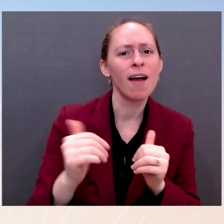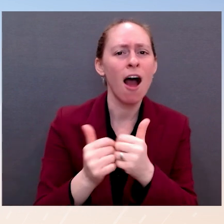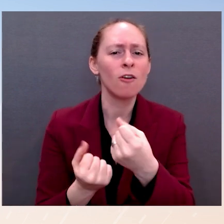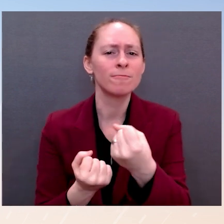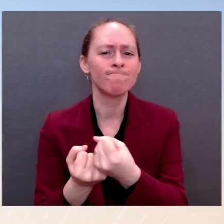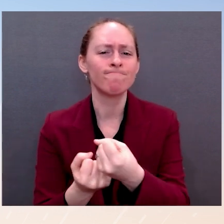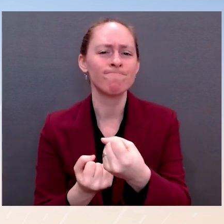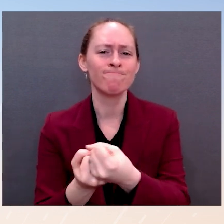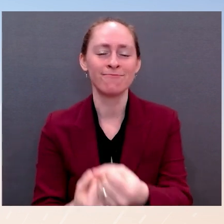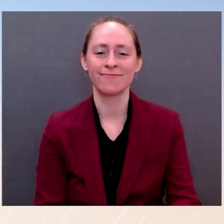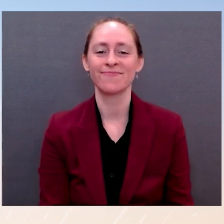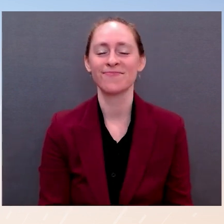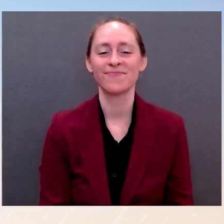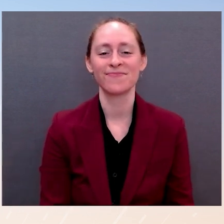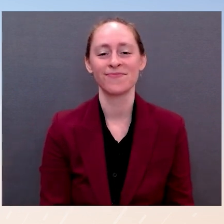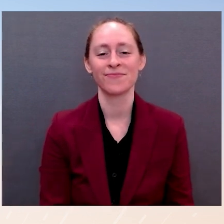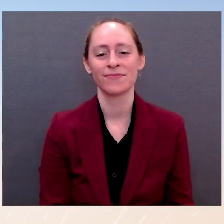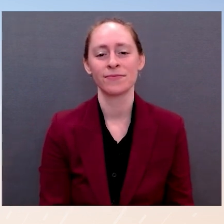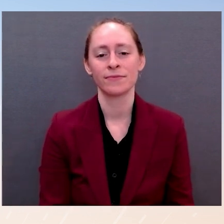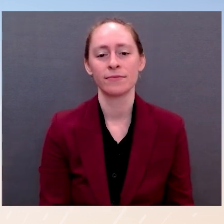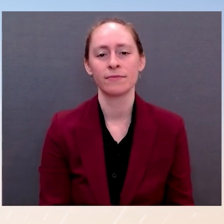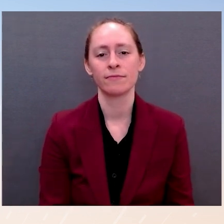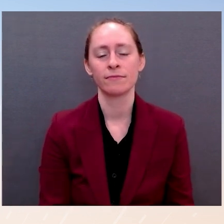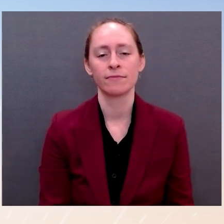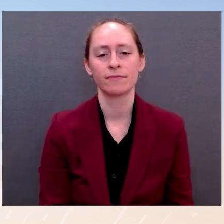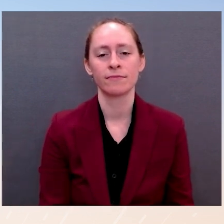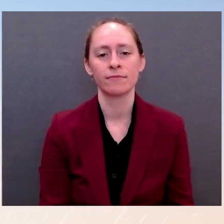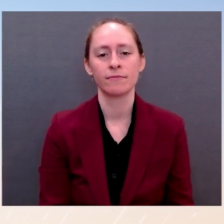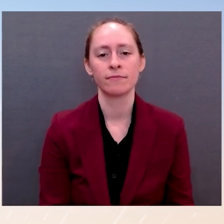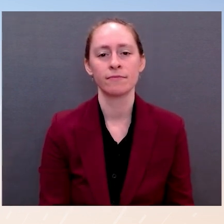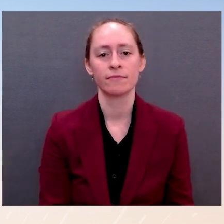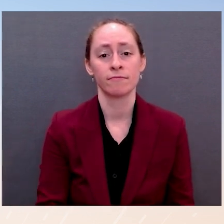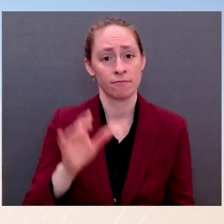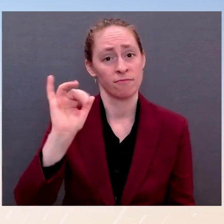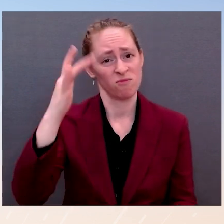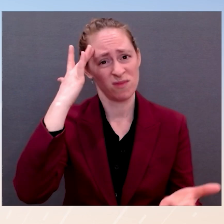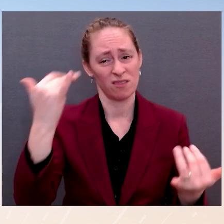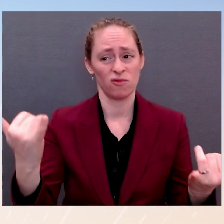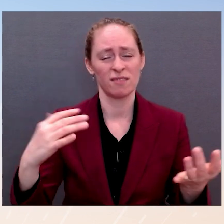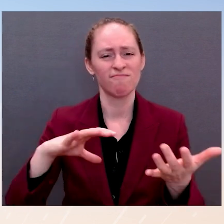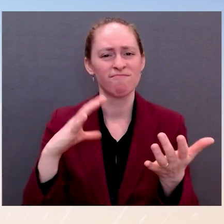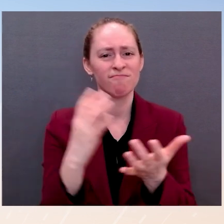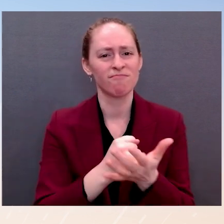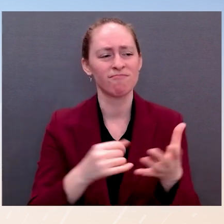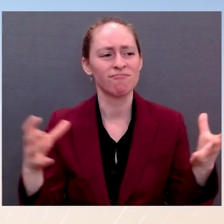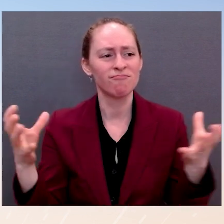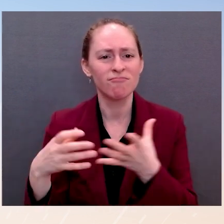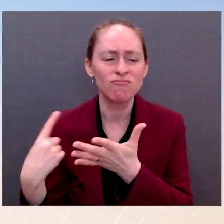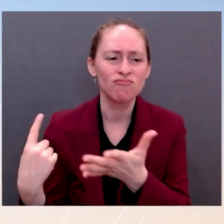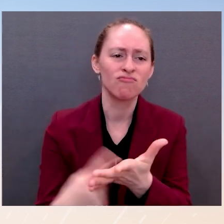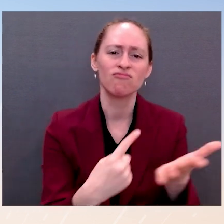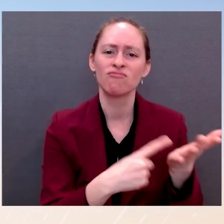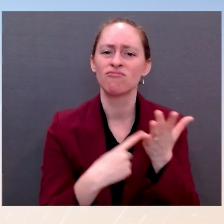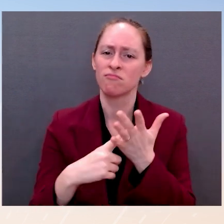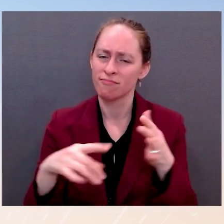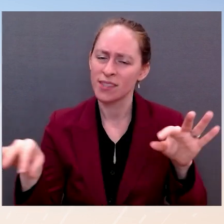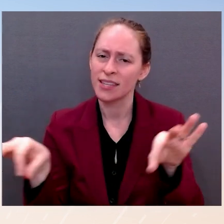And I think that's why this gathering is so important and I think it's so appropriate